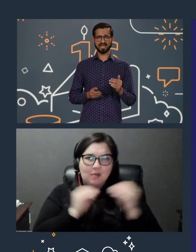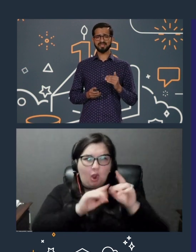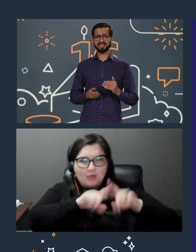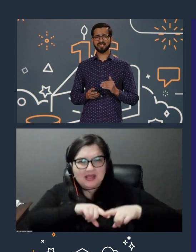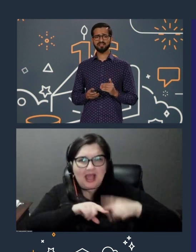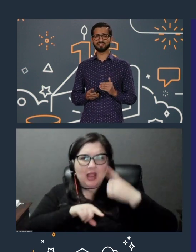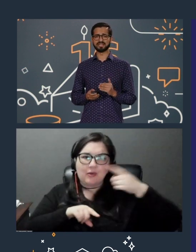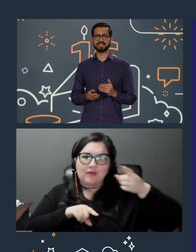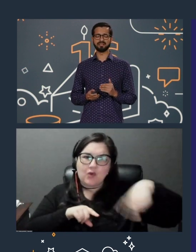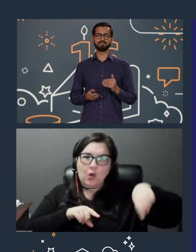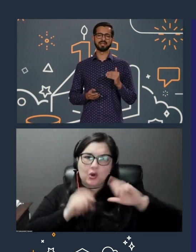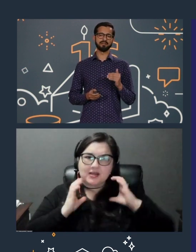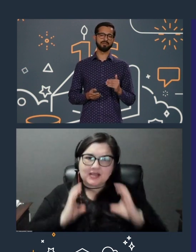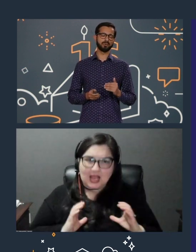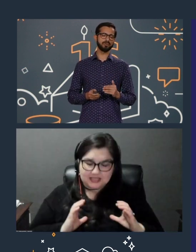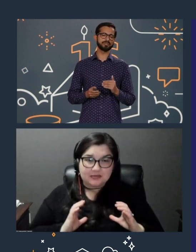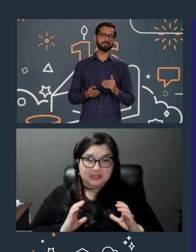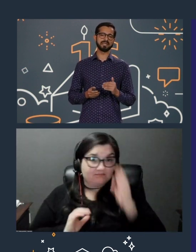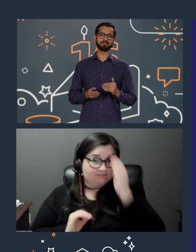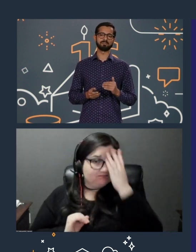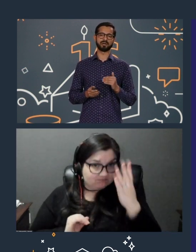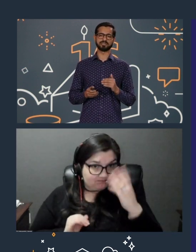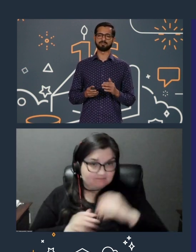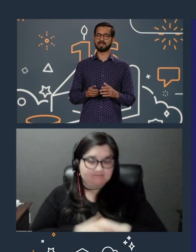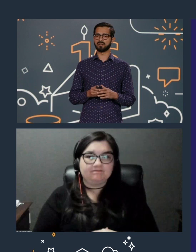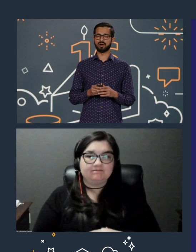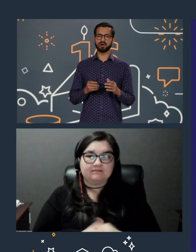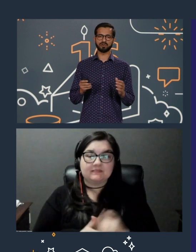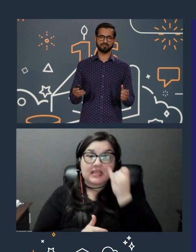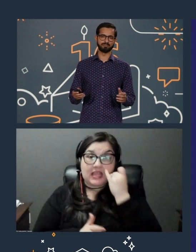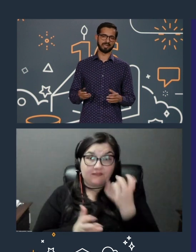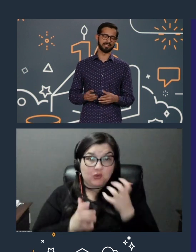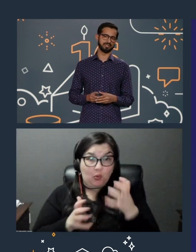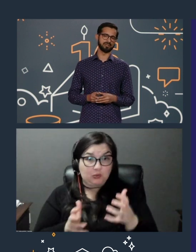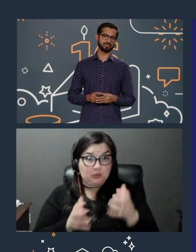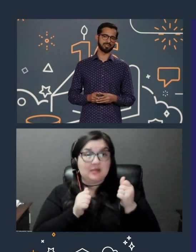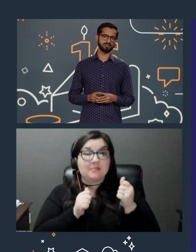At the end of the day, if you want to speed up a process by an order of magnitude or so,